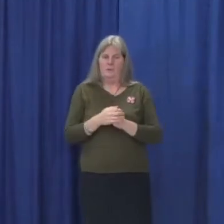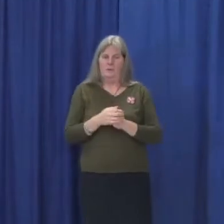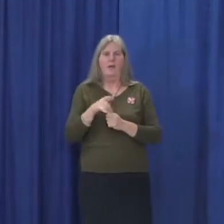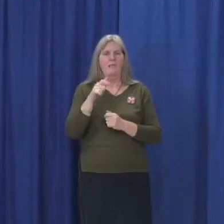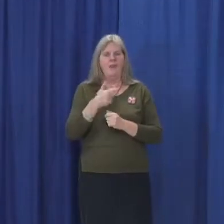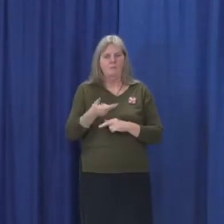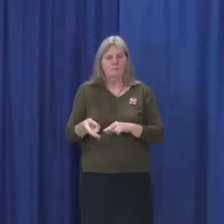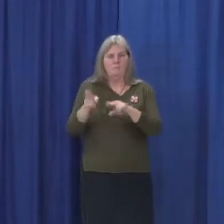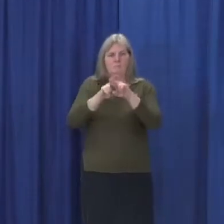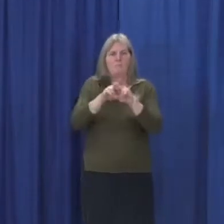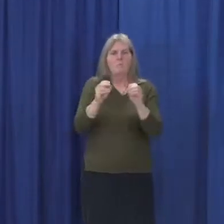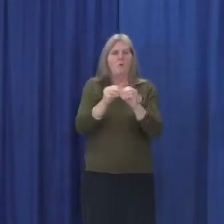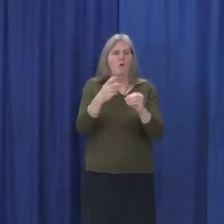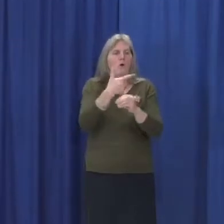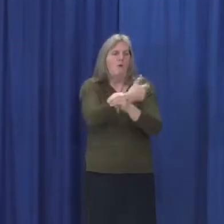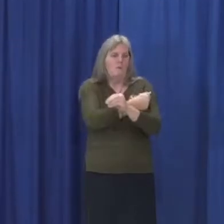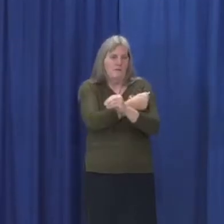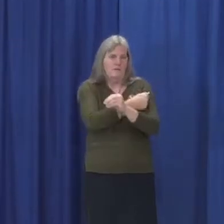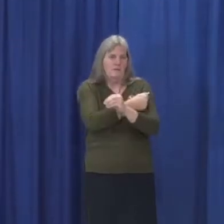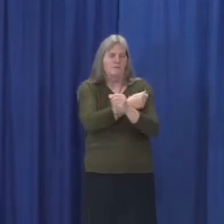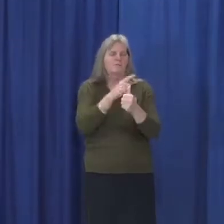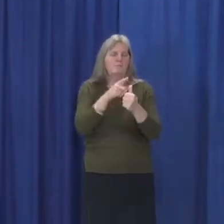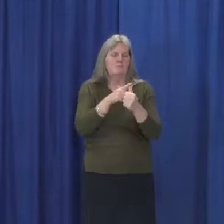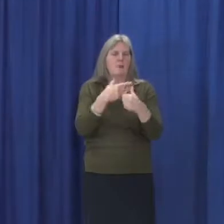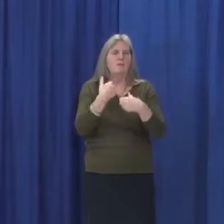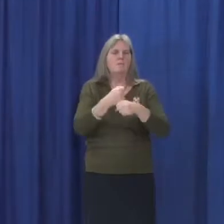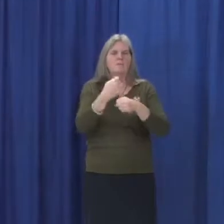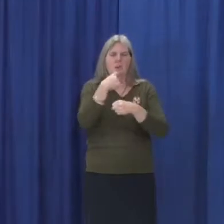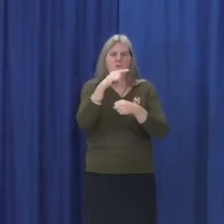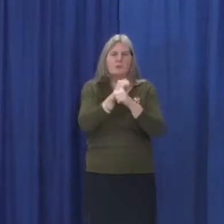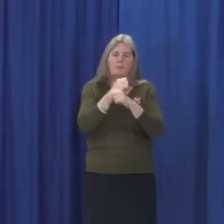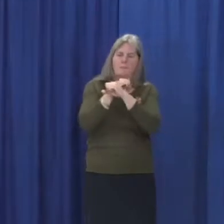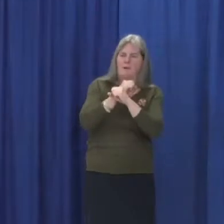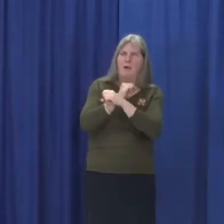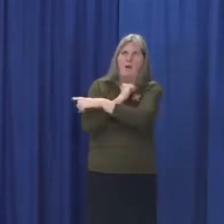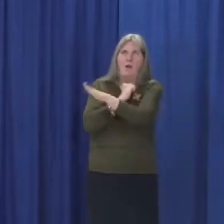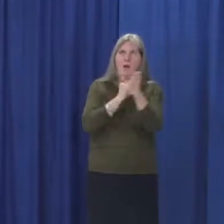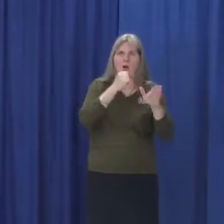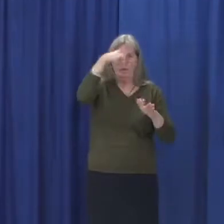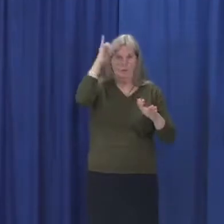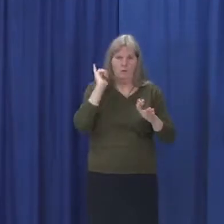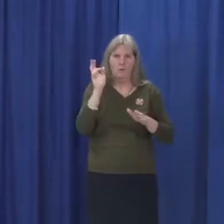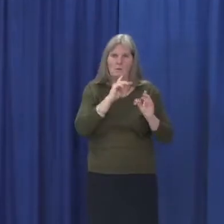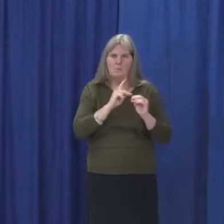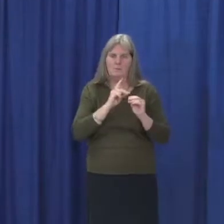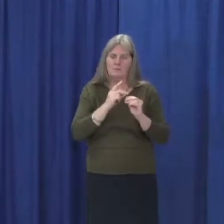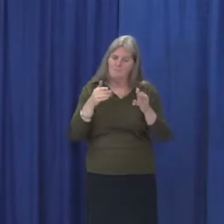that will increase vaccination rates while ensuring we continue to protect all Yukoners